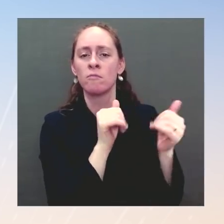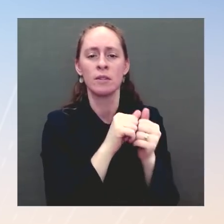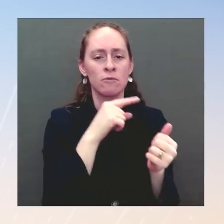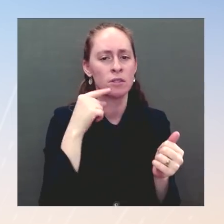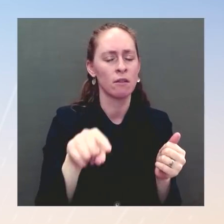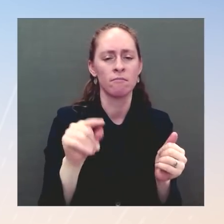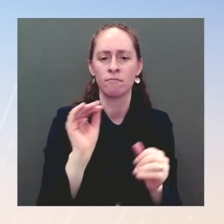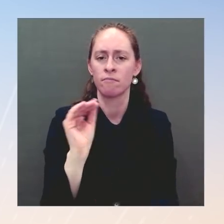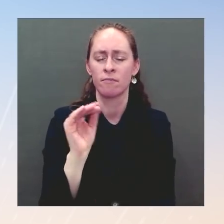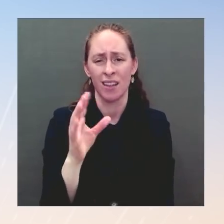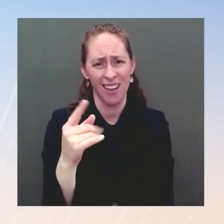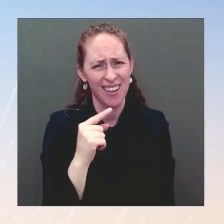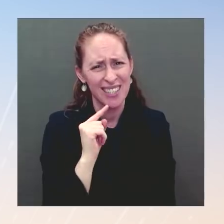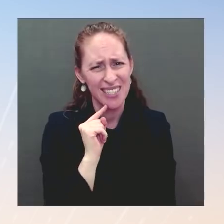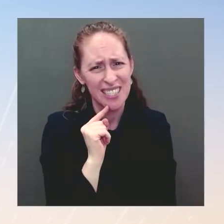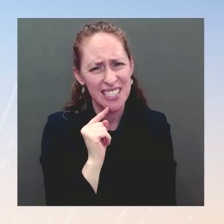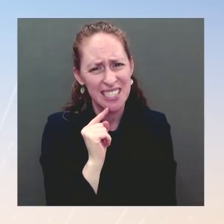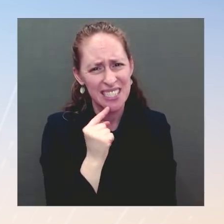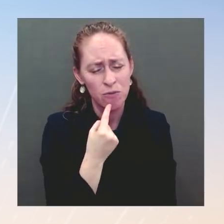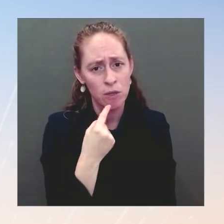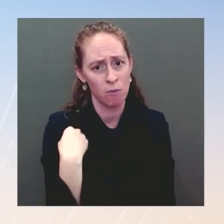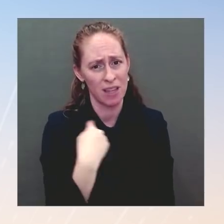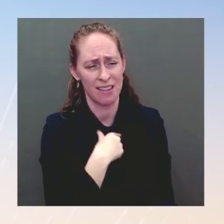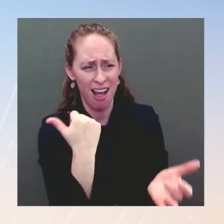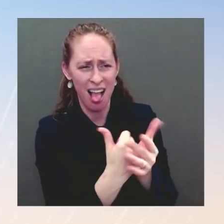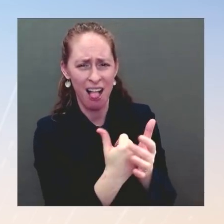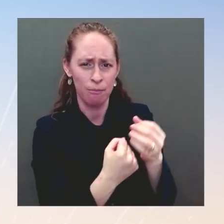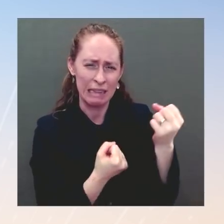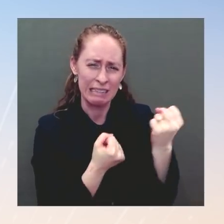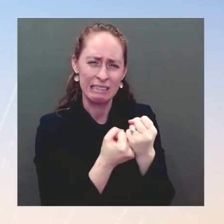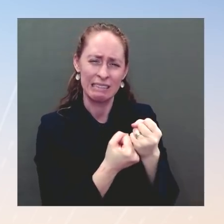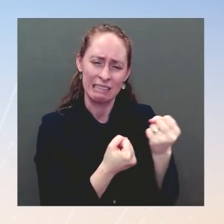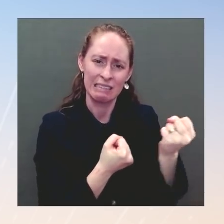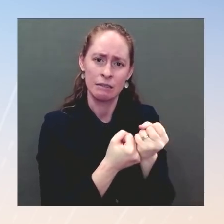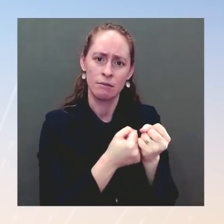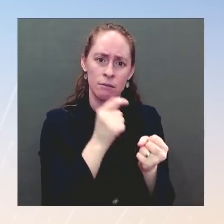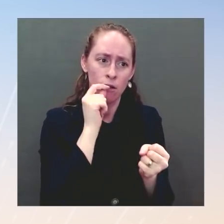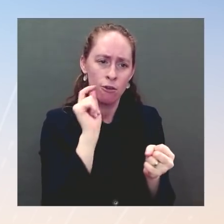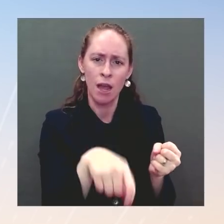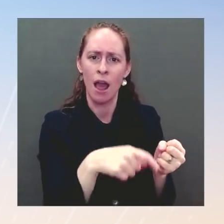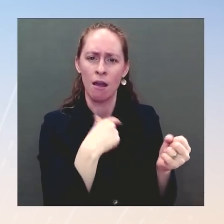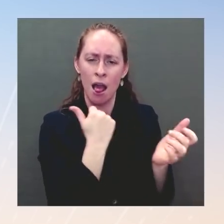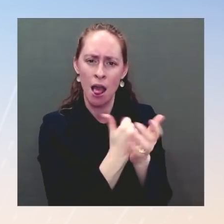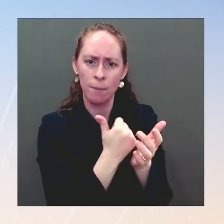humanitarian assistance, and economic assistance to Ukraine, but we have also taken significant steps